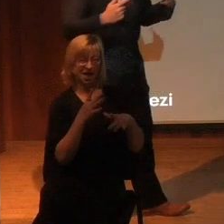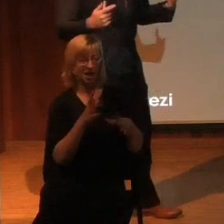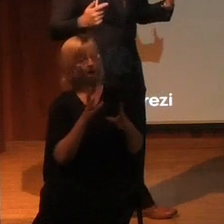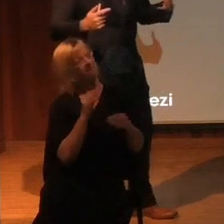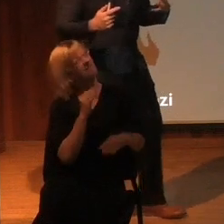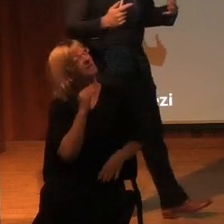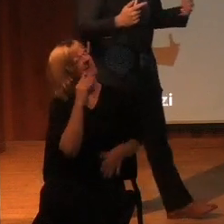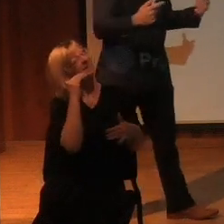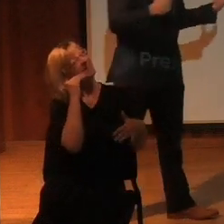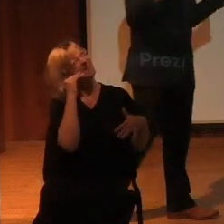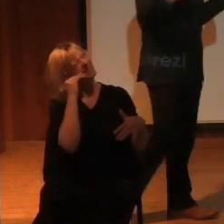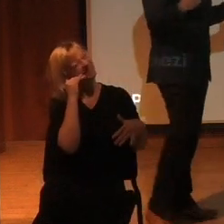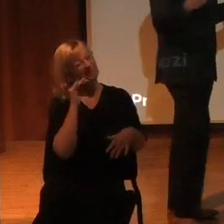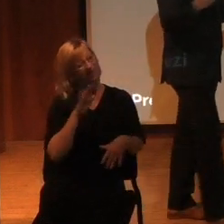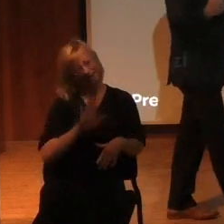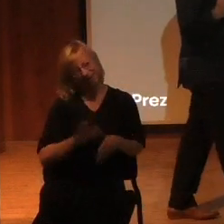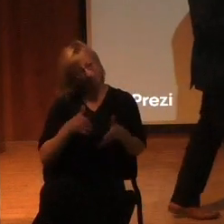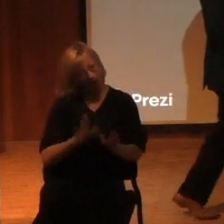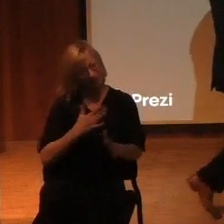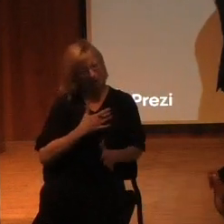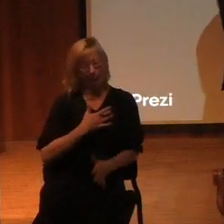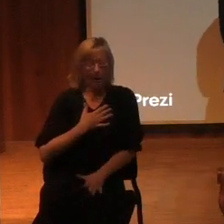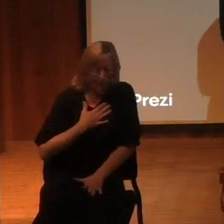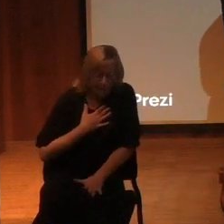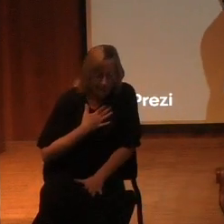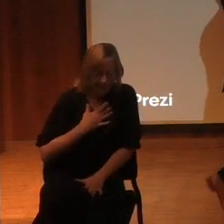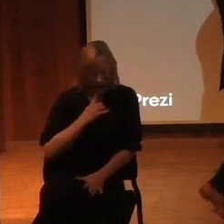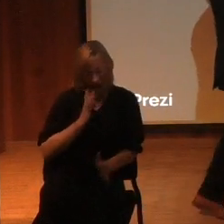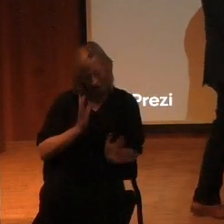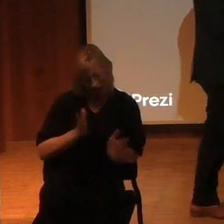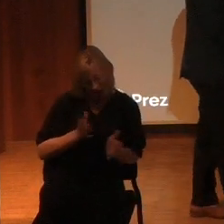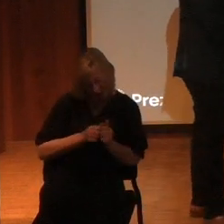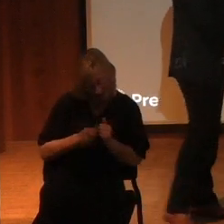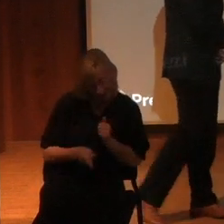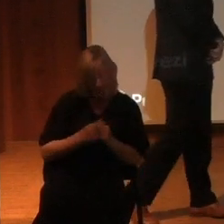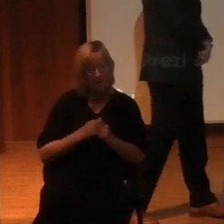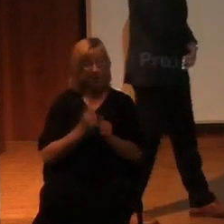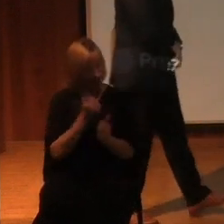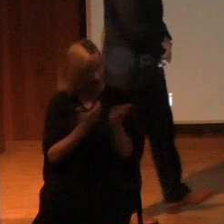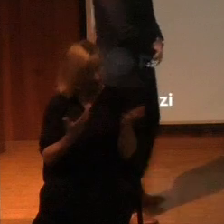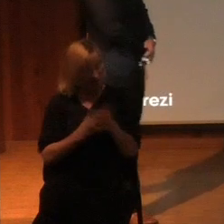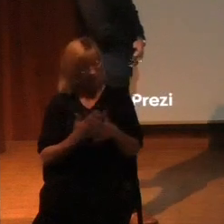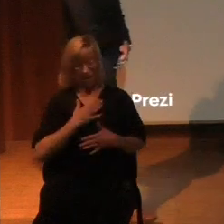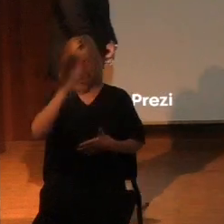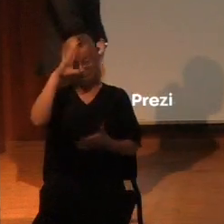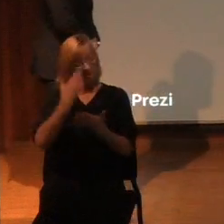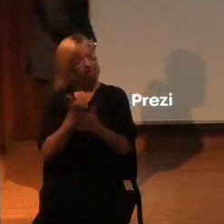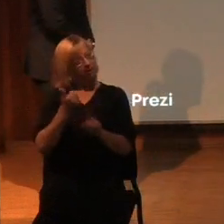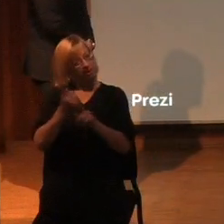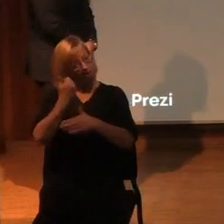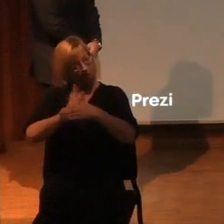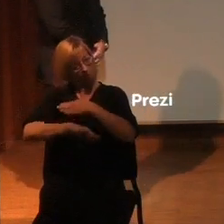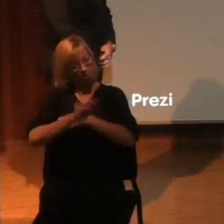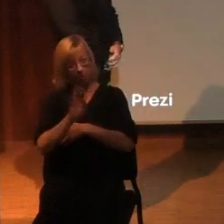and smiling like he does and just melting my heart, and I'm talking to him and everything. My son was born on March 29th,